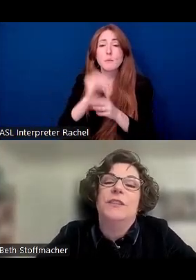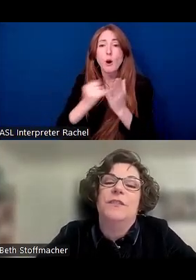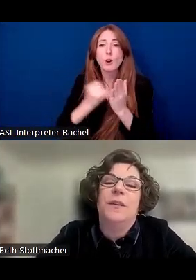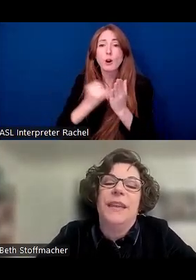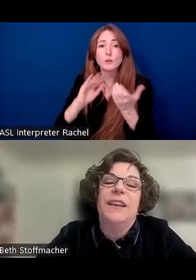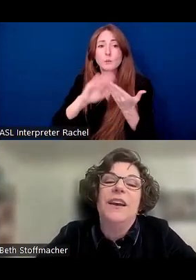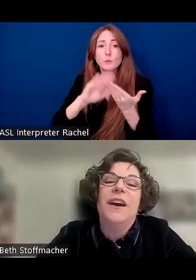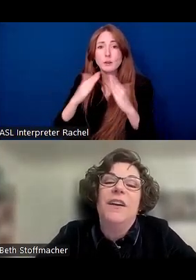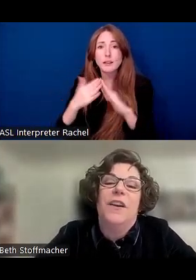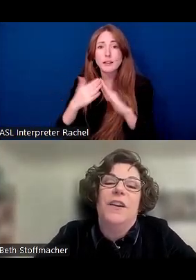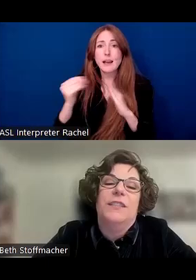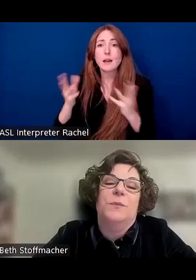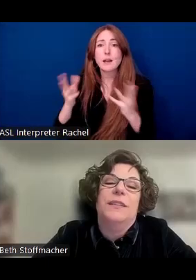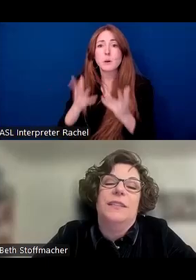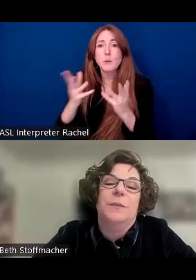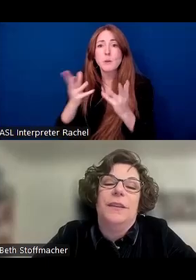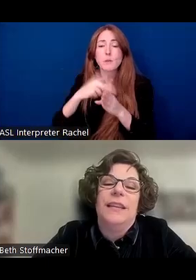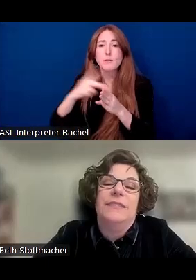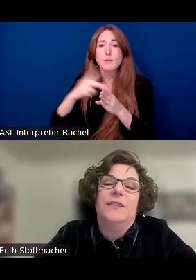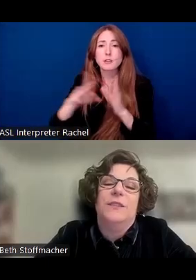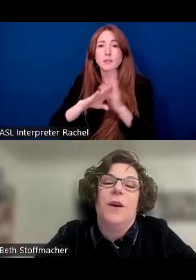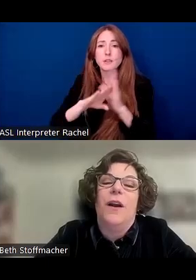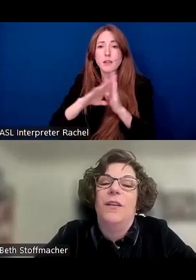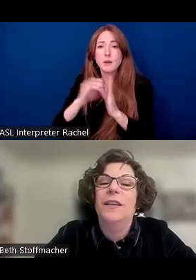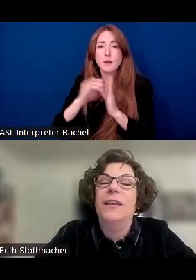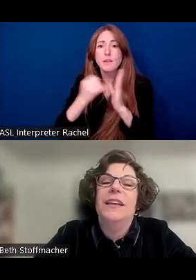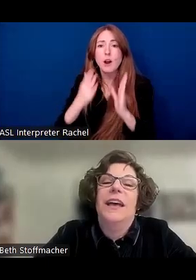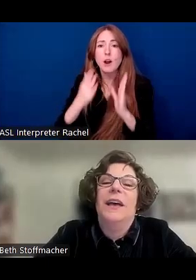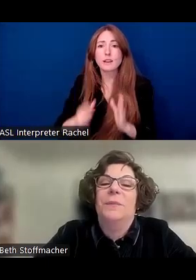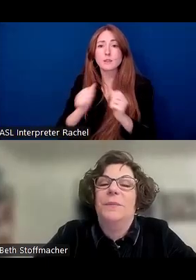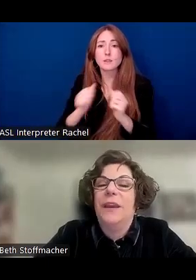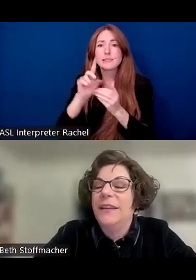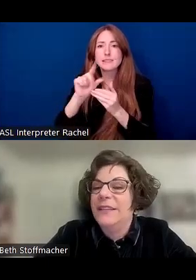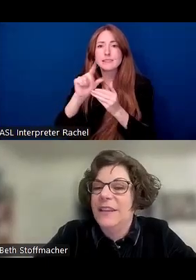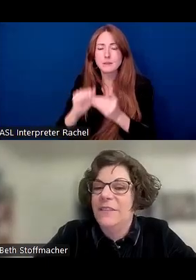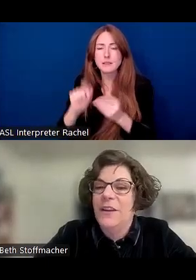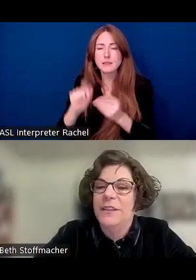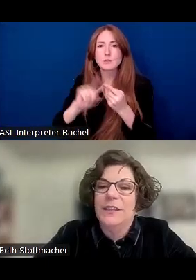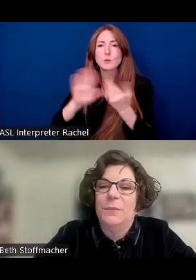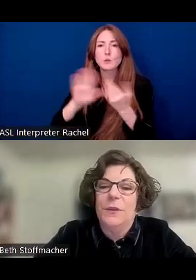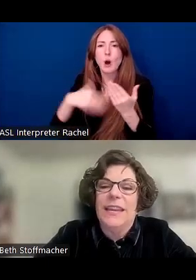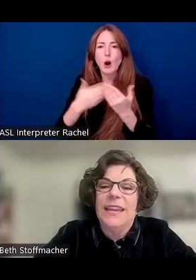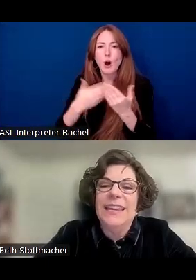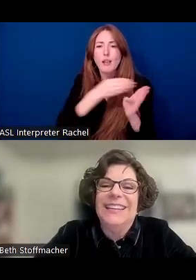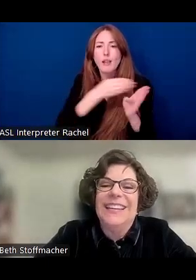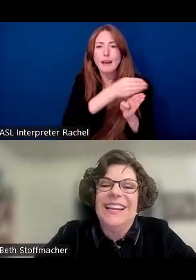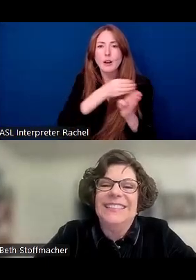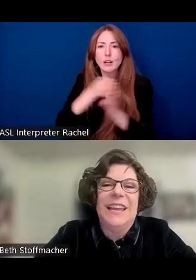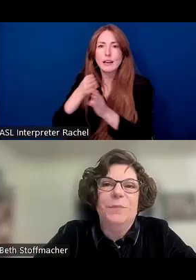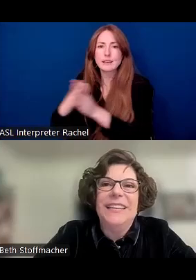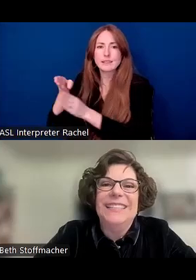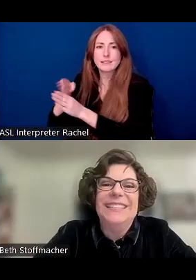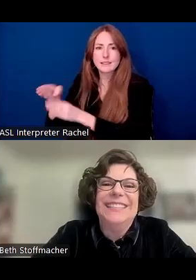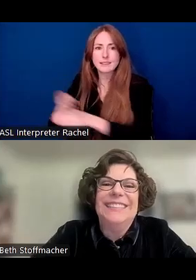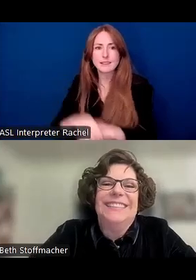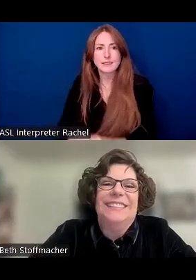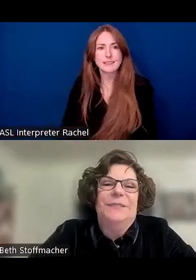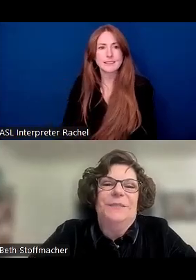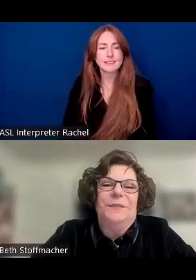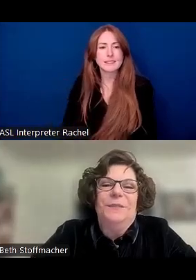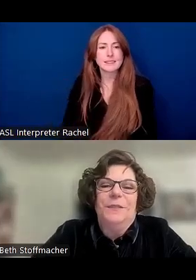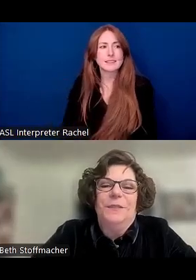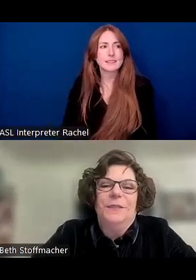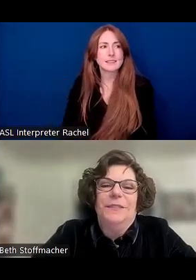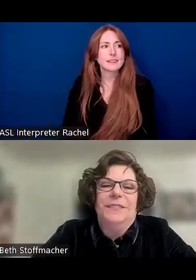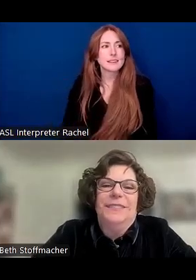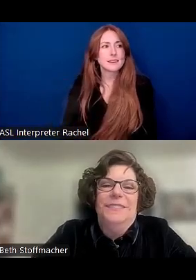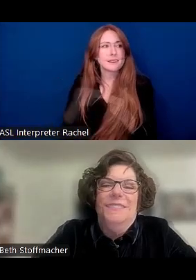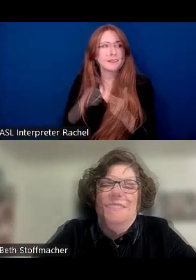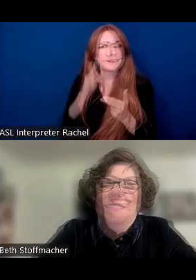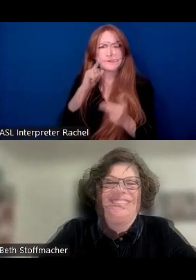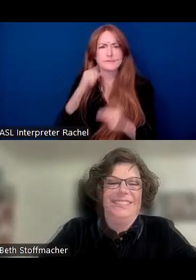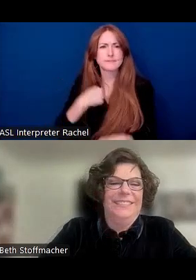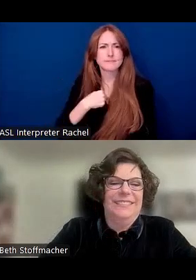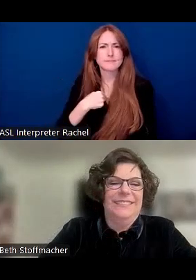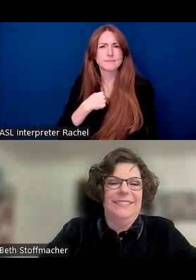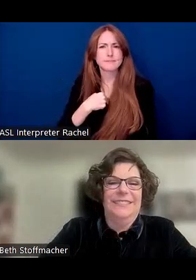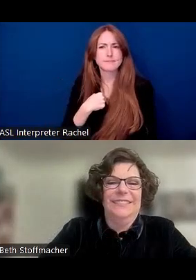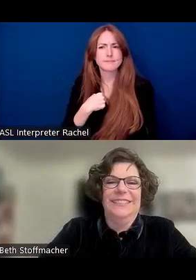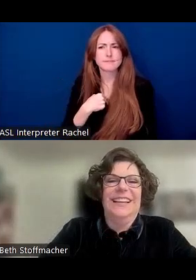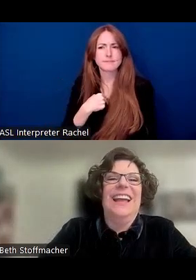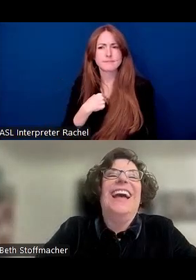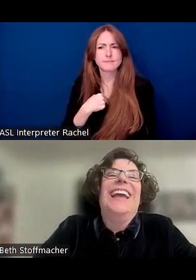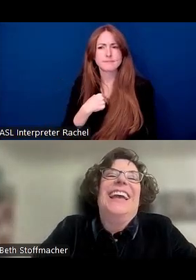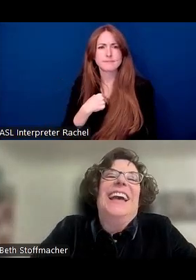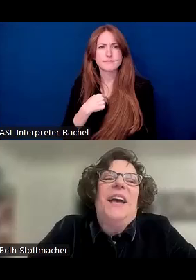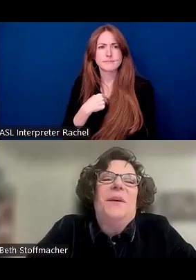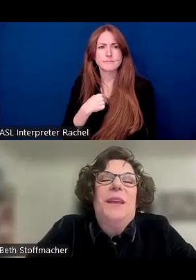development of artists with disabilities into all areas of the arts community. Next slide, please.